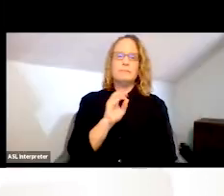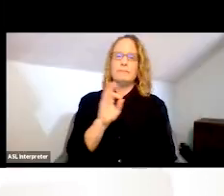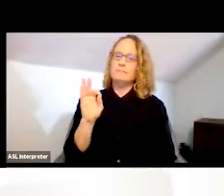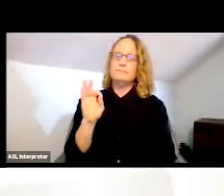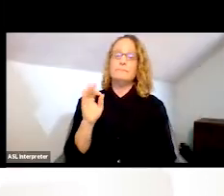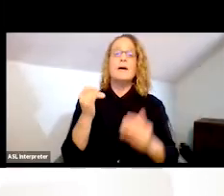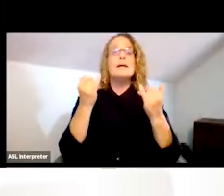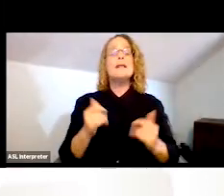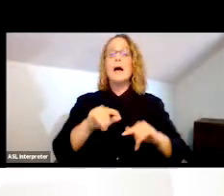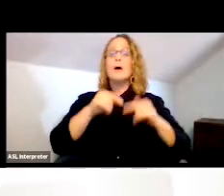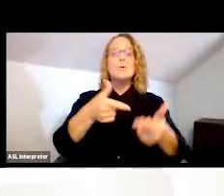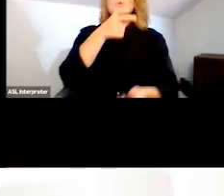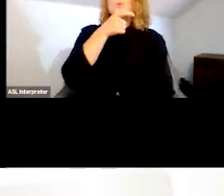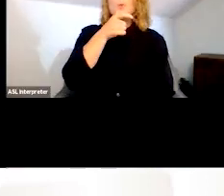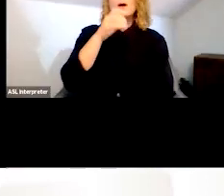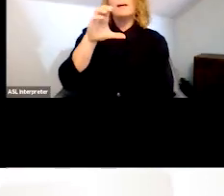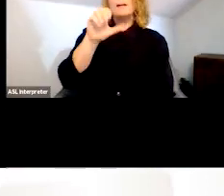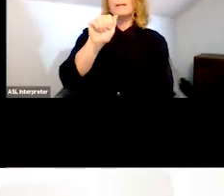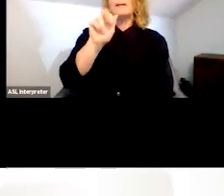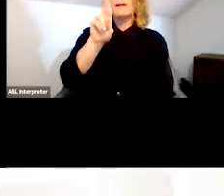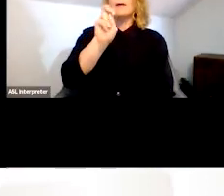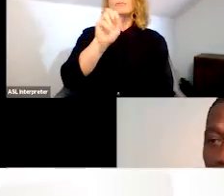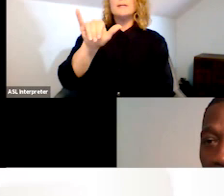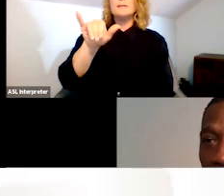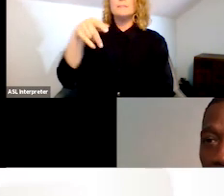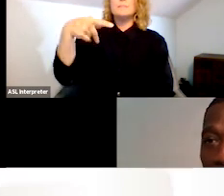if you wanna put it in the chat. And just thank y'all for letting me present.